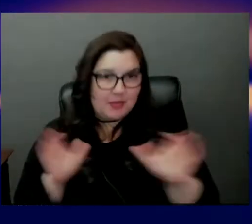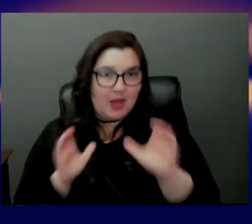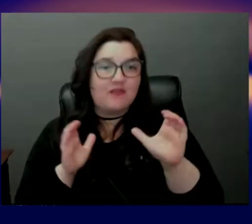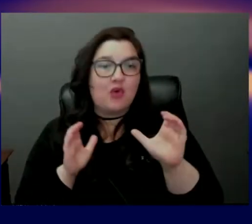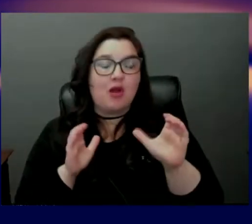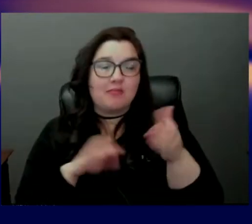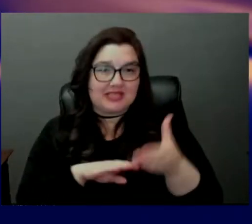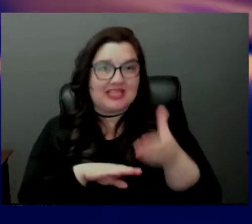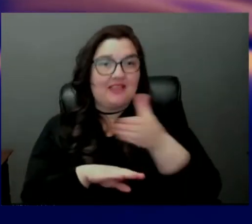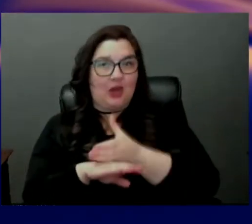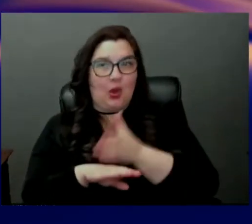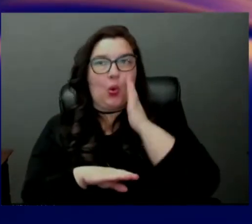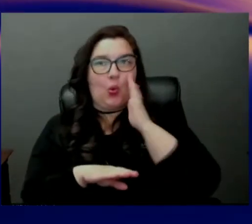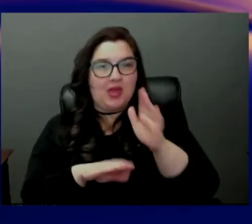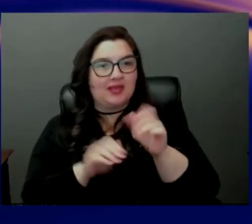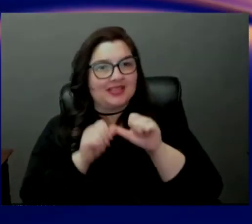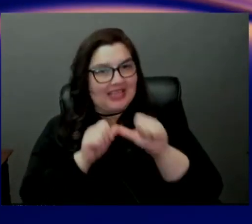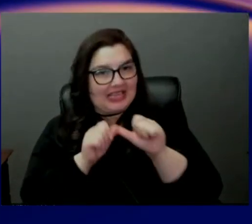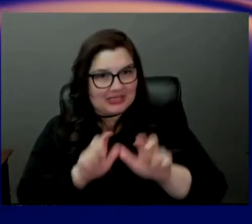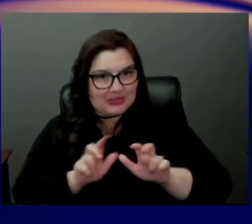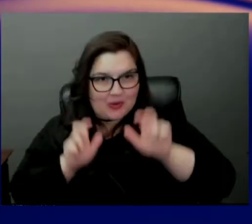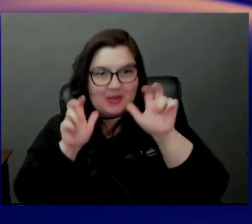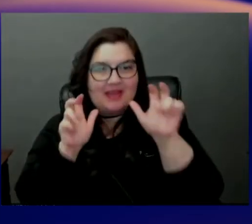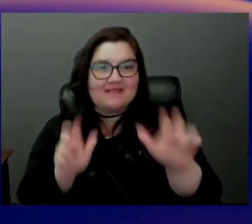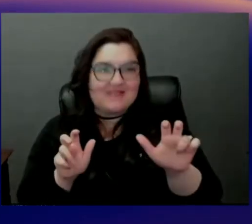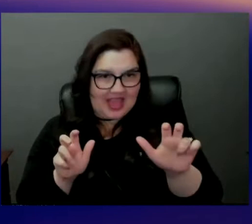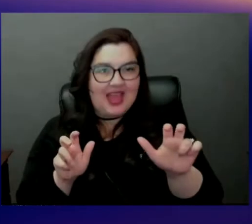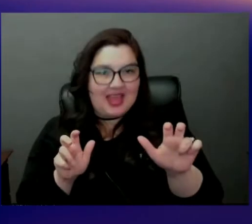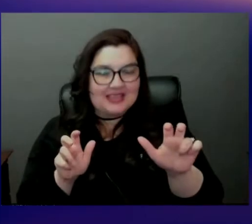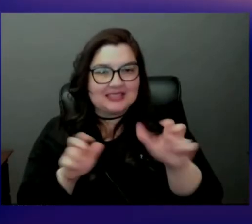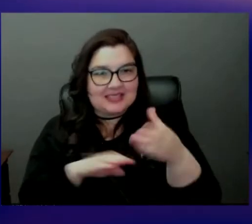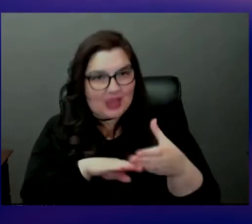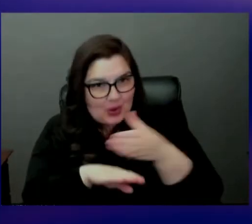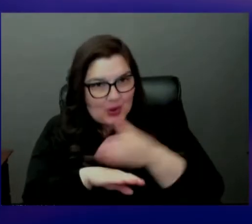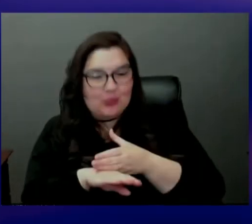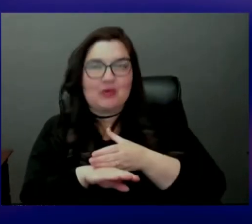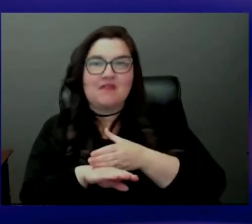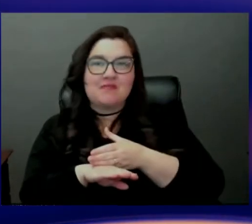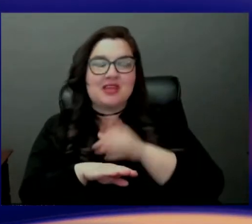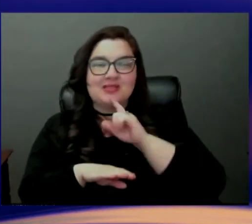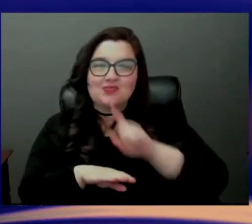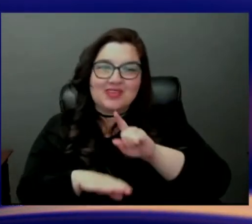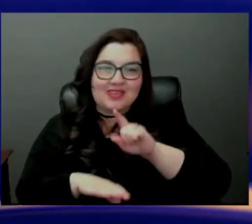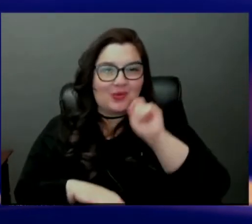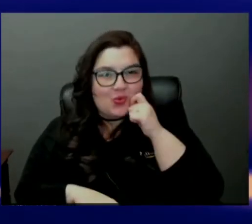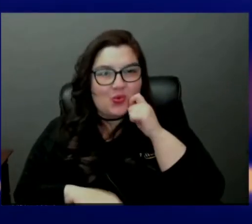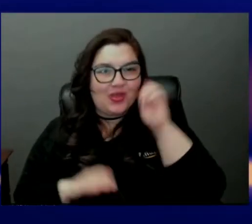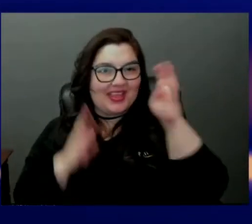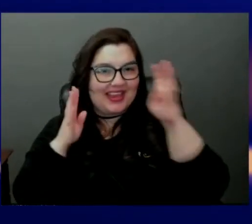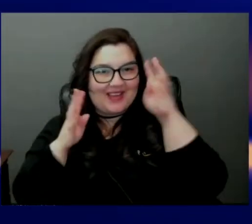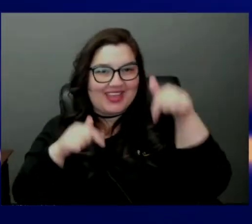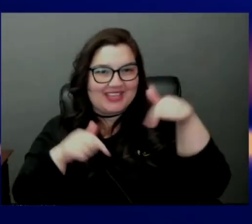on packet per second improvements with some really cool innovations this year. I mean, I guess I could summarize in terms of performance.